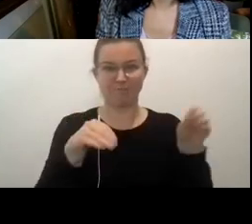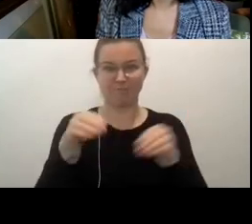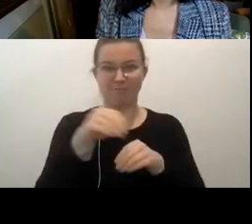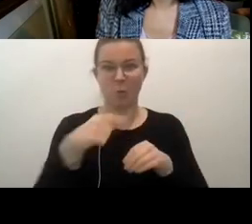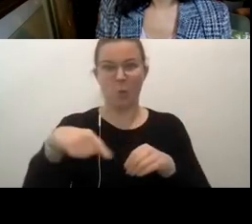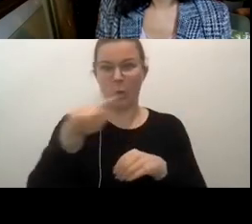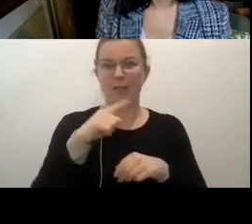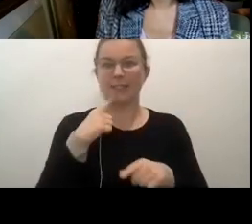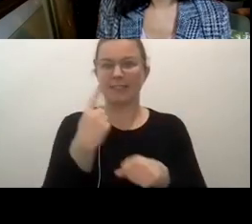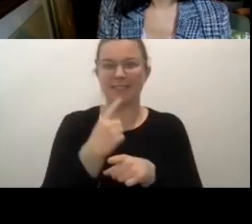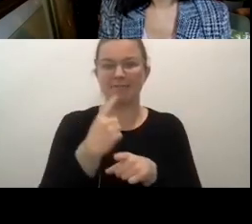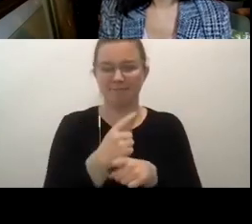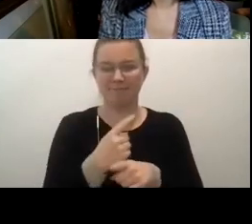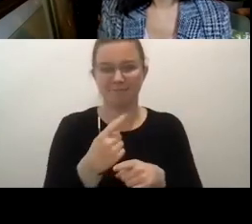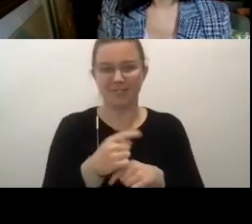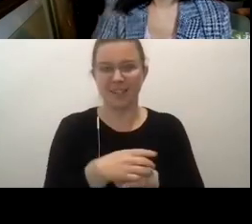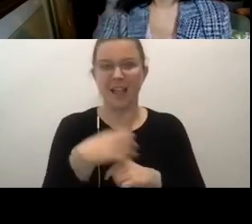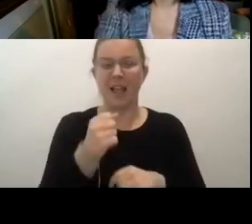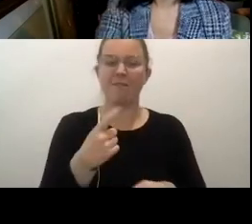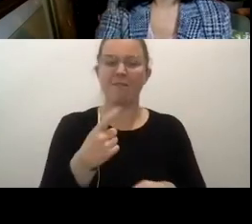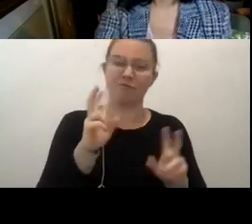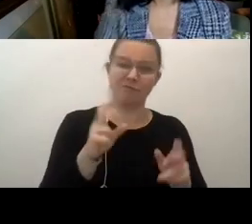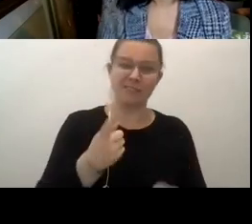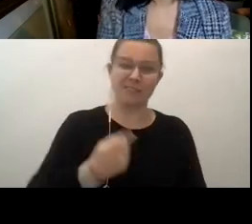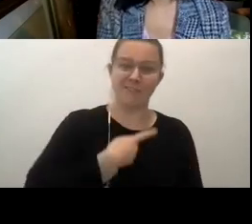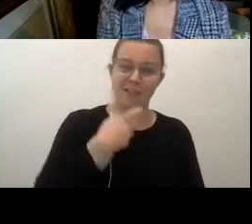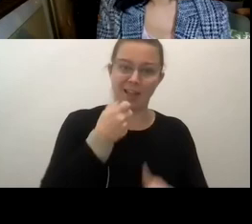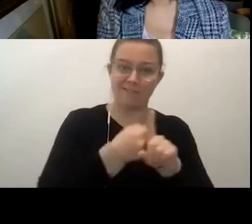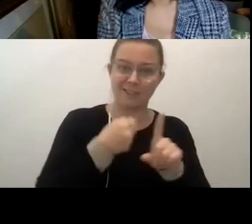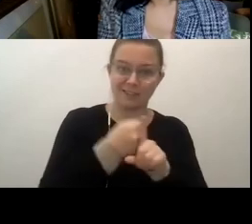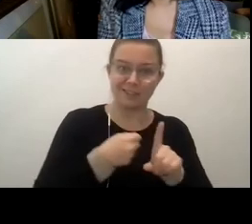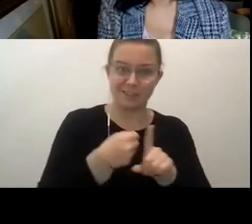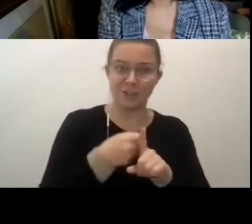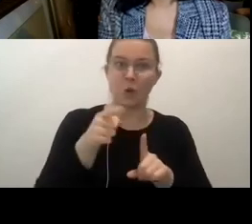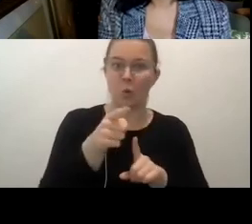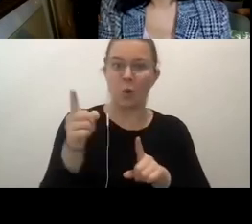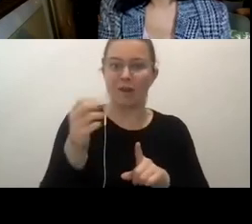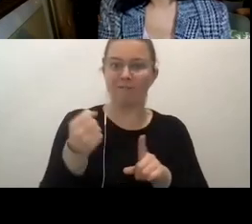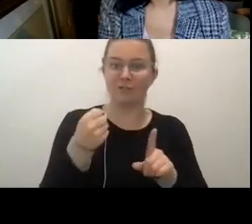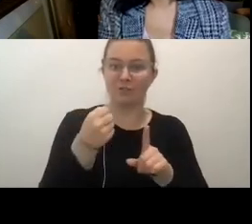was a bit of self-advocacy, so it's like we're having to advocate for ourselves. If there